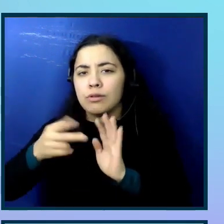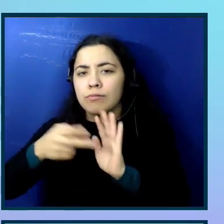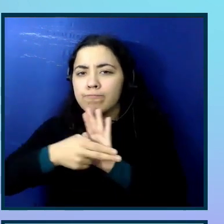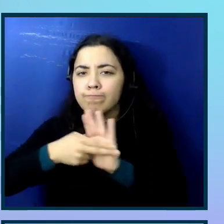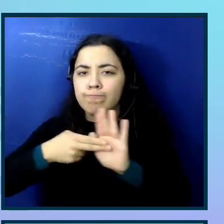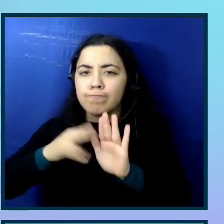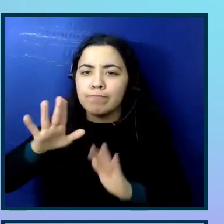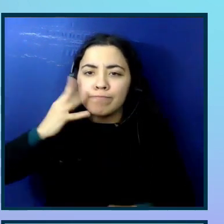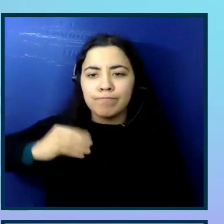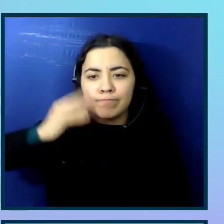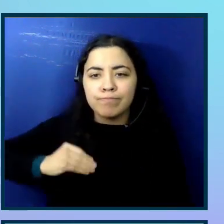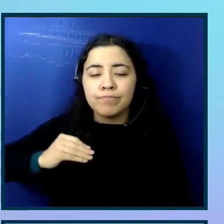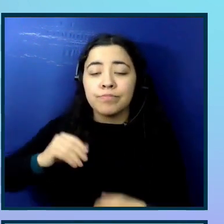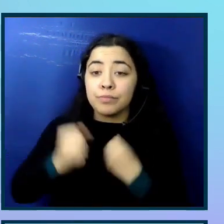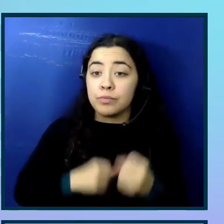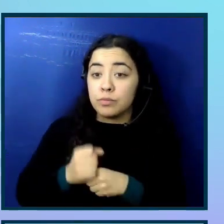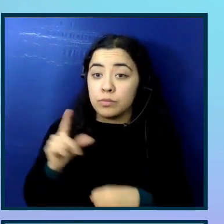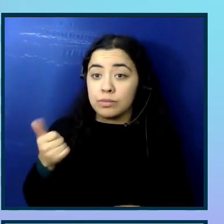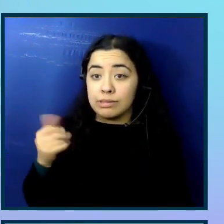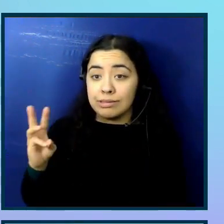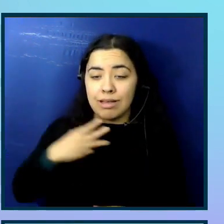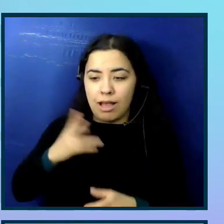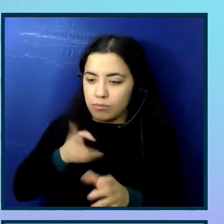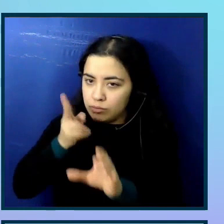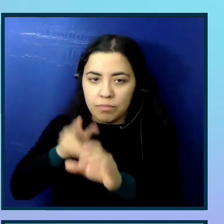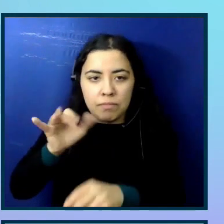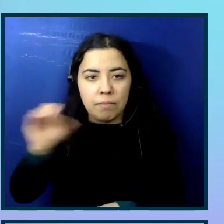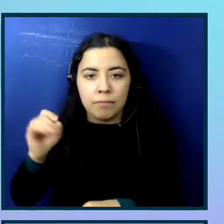In 2016, when I joined the company, we released an updated,